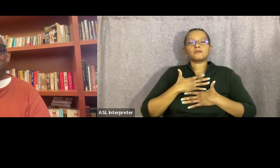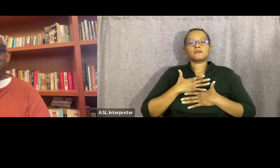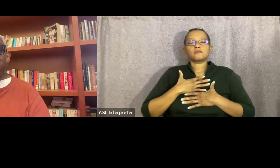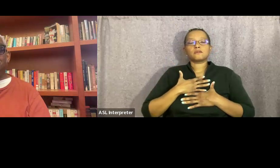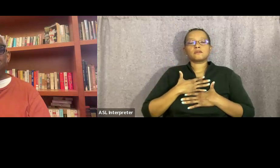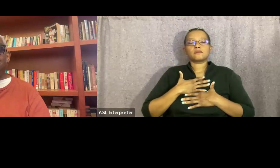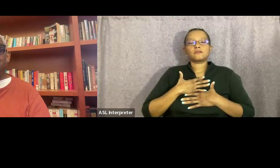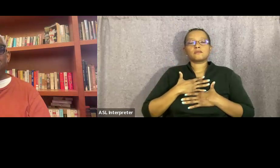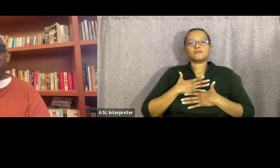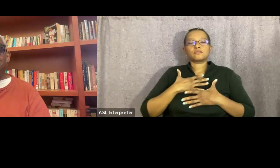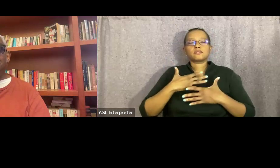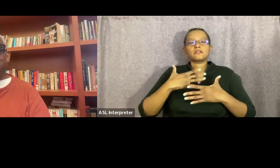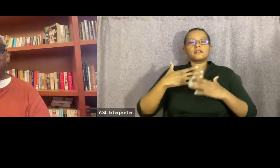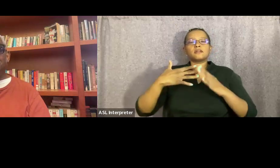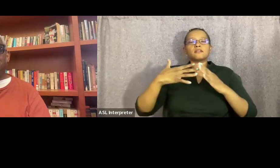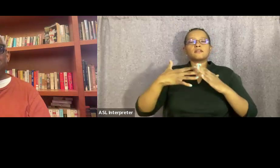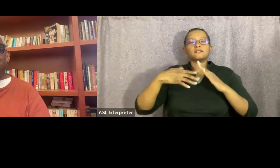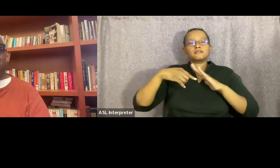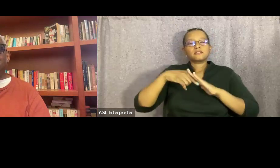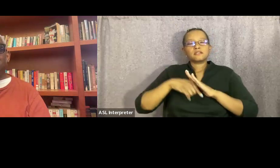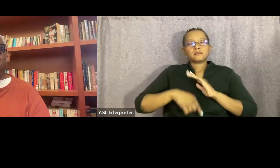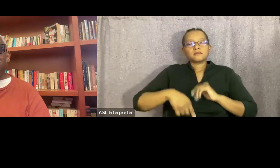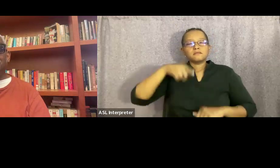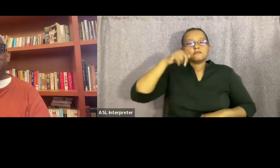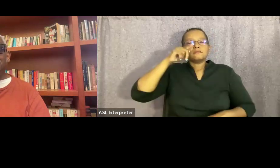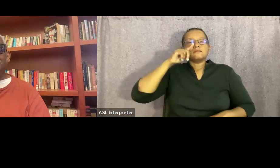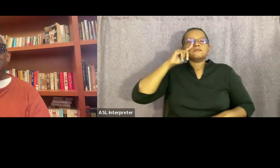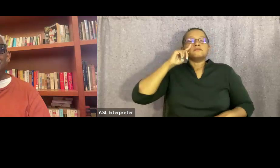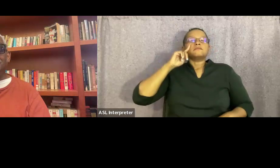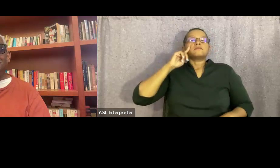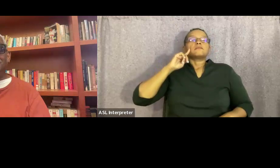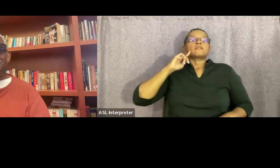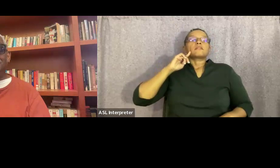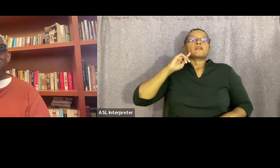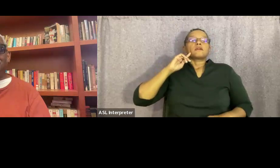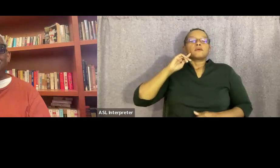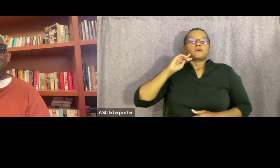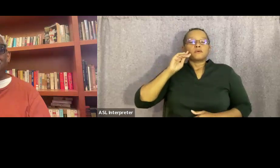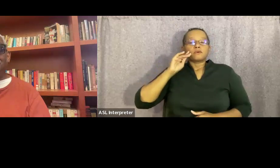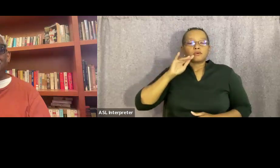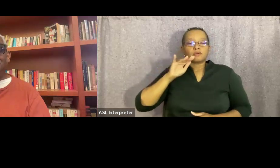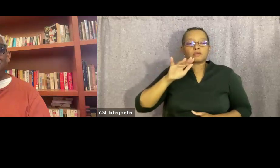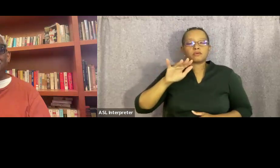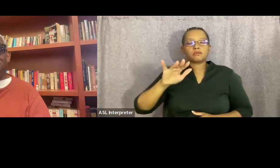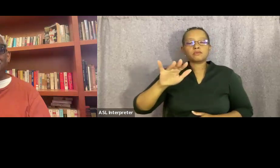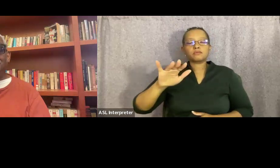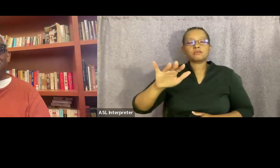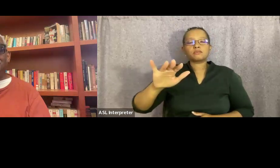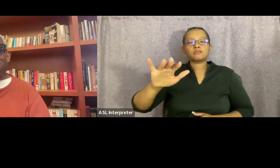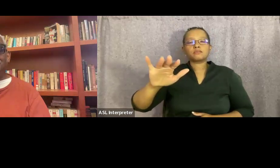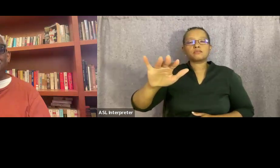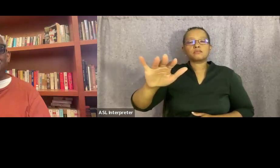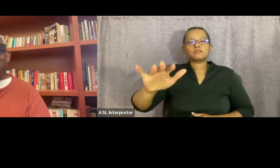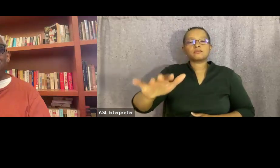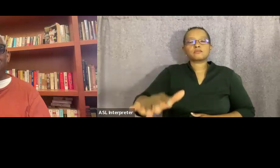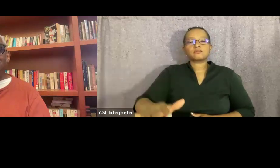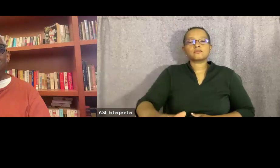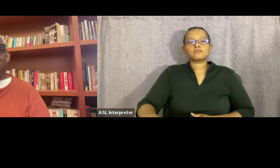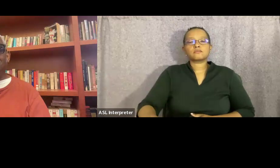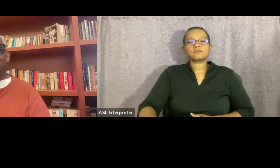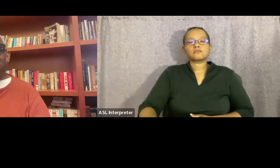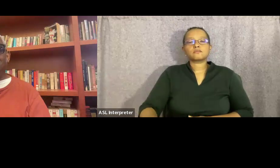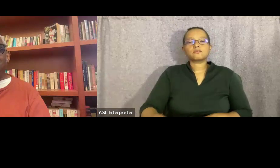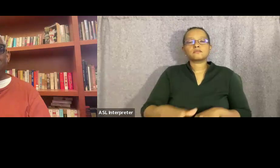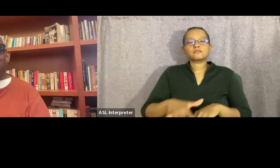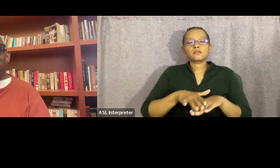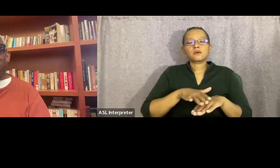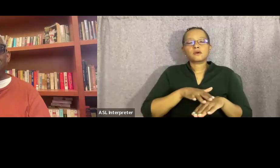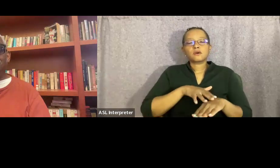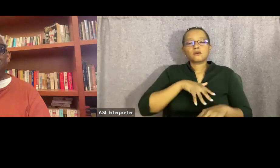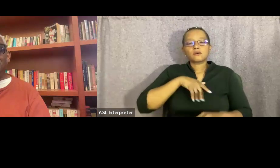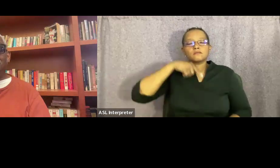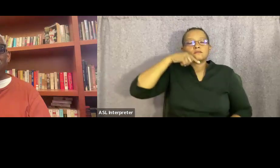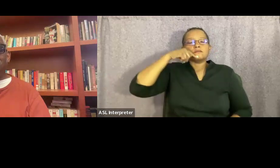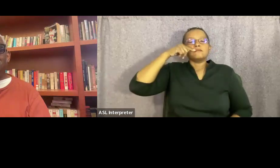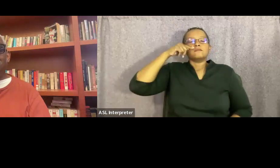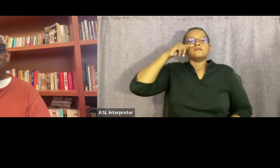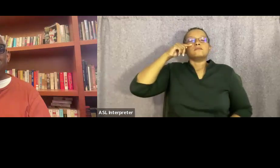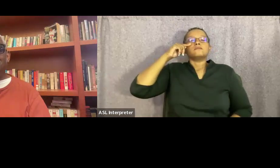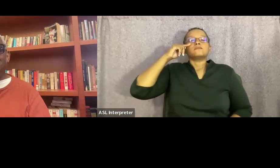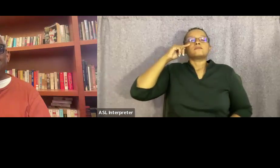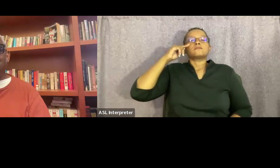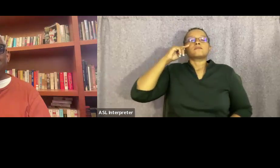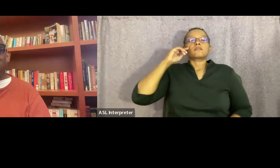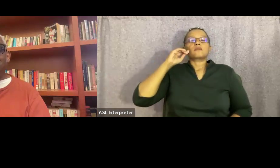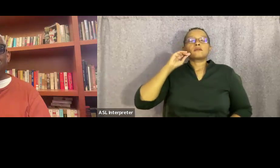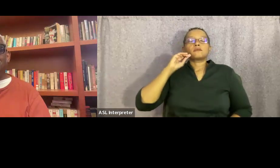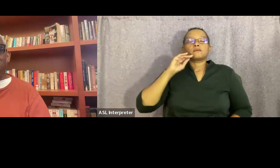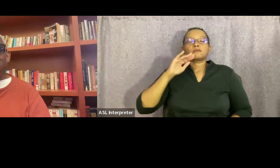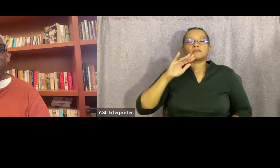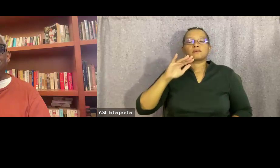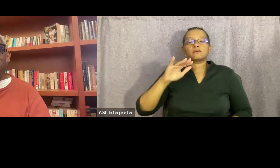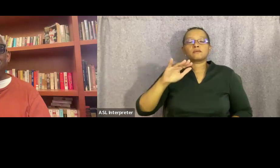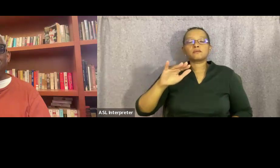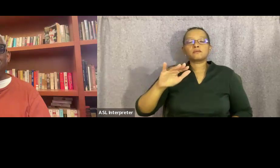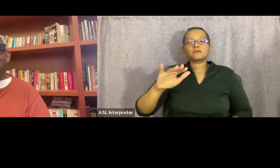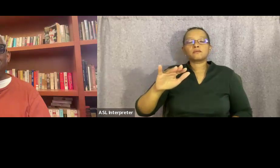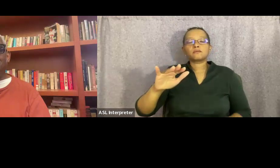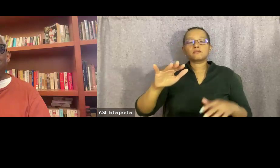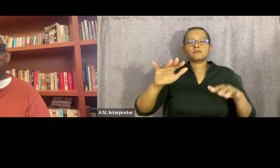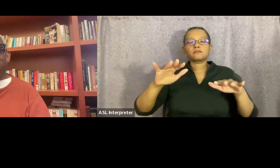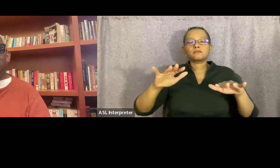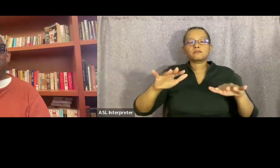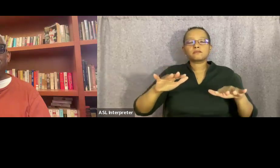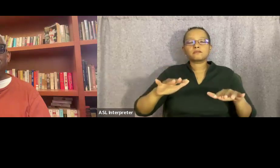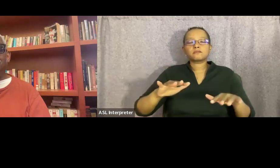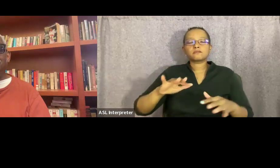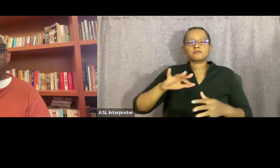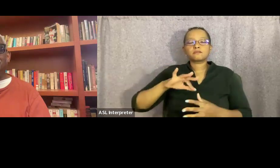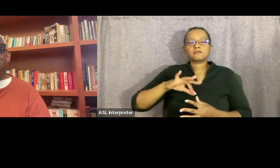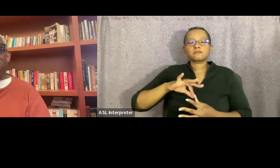Breathe deeply. Slowly, gently. You are now rooted in the earth, in the rivers,